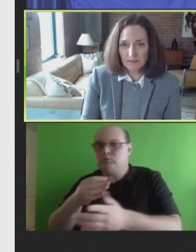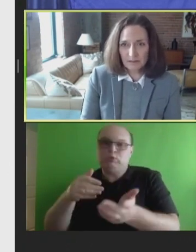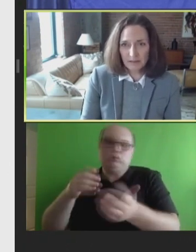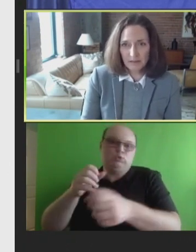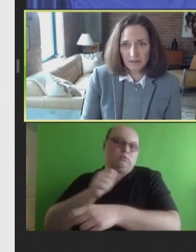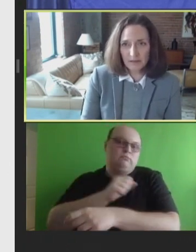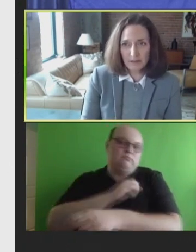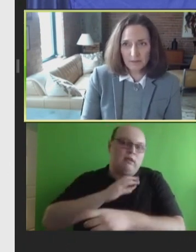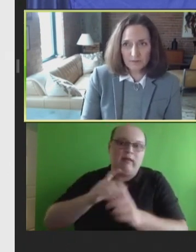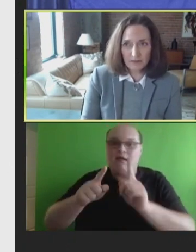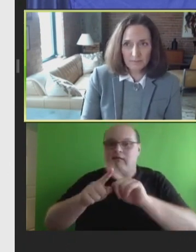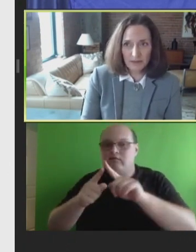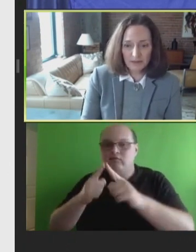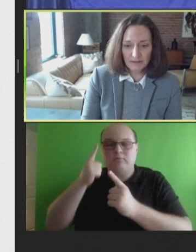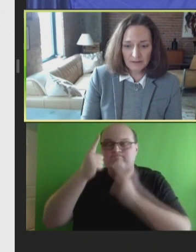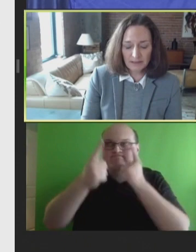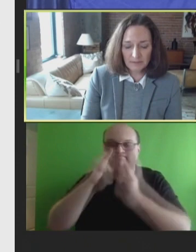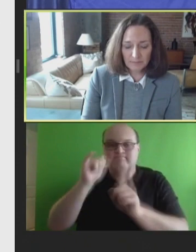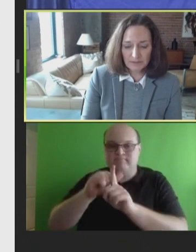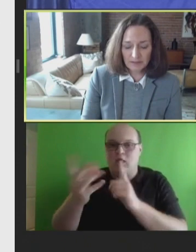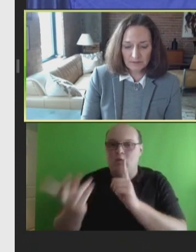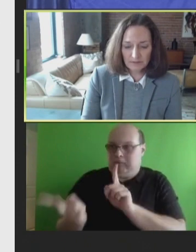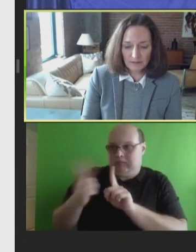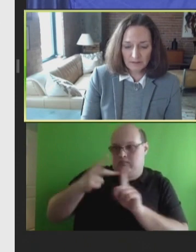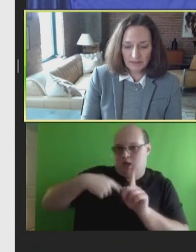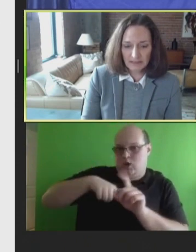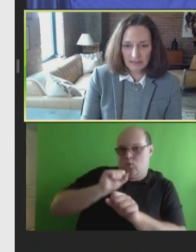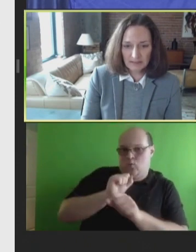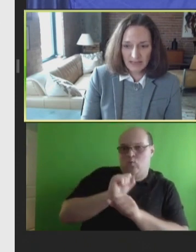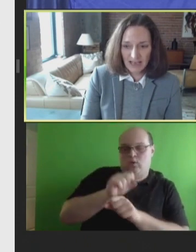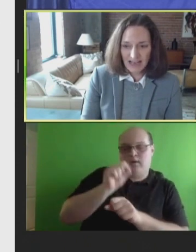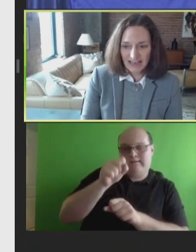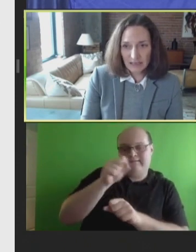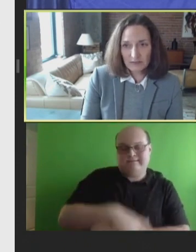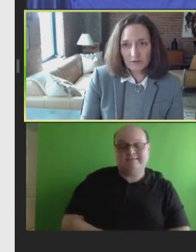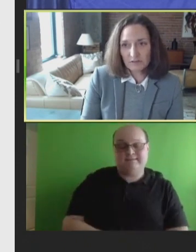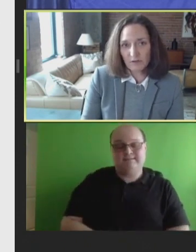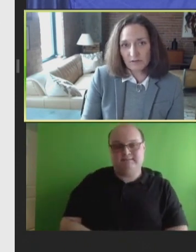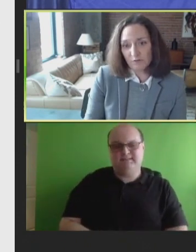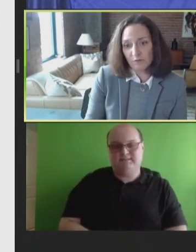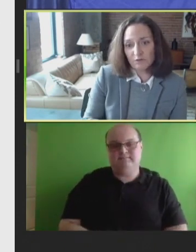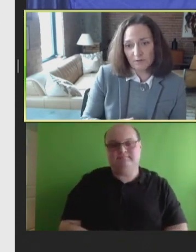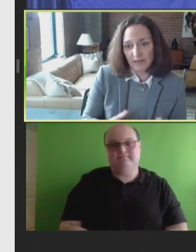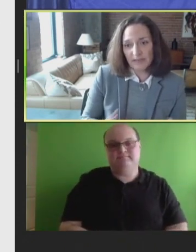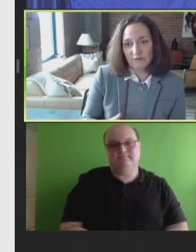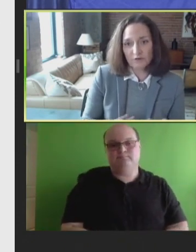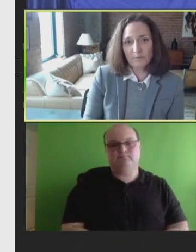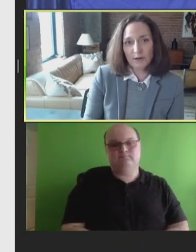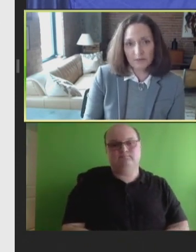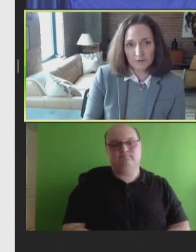constantly think about implementation like this. I think it's also going to rely on strong